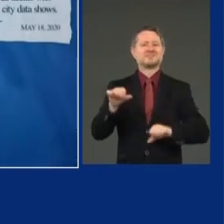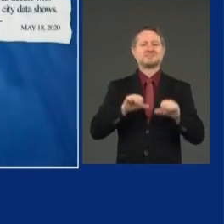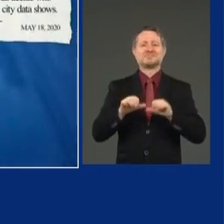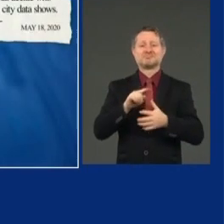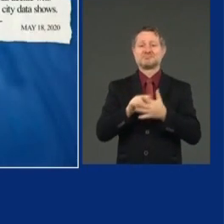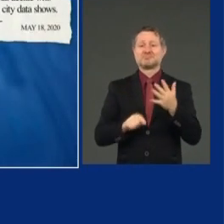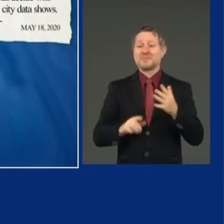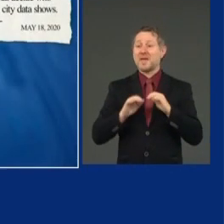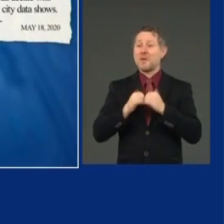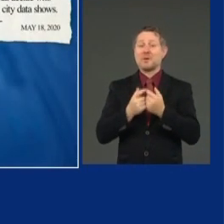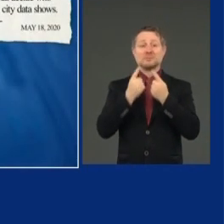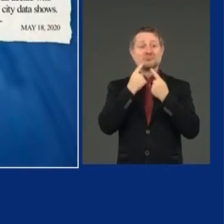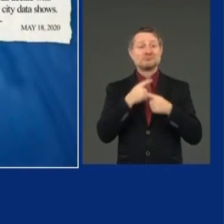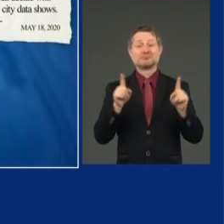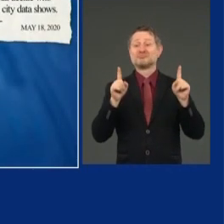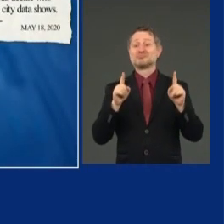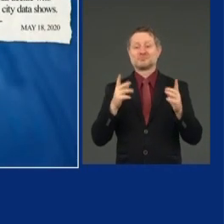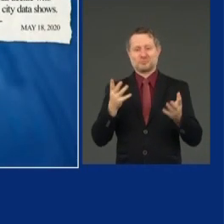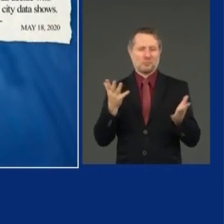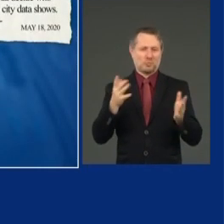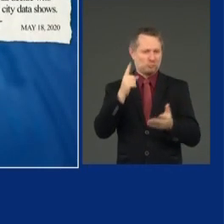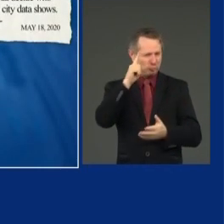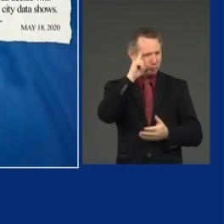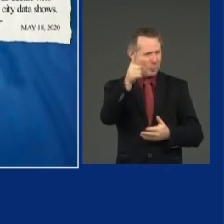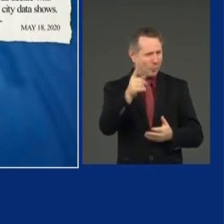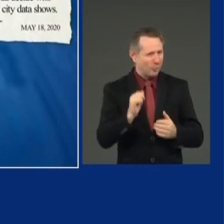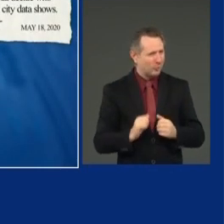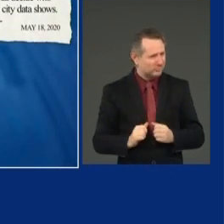IT'S ABOUT NUMBERS.